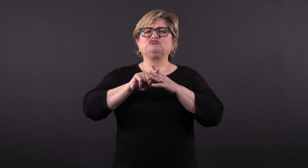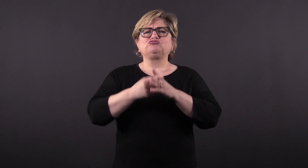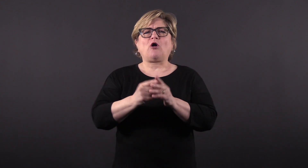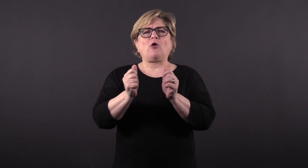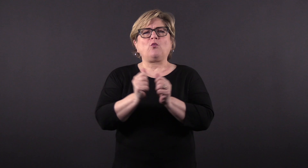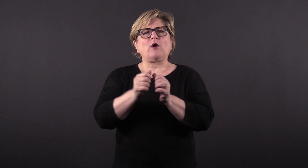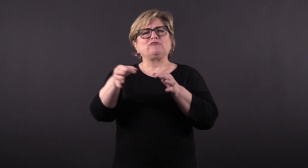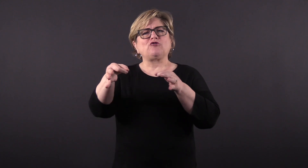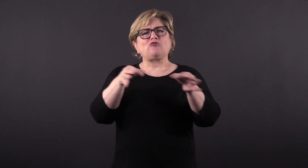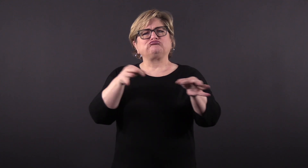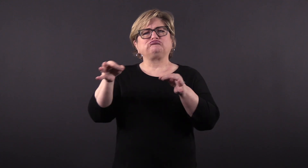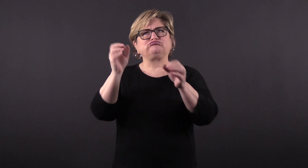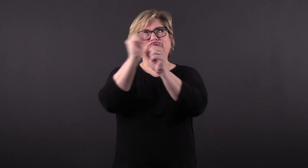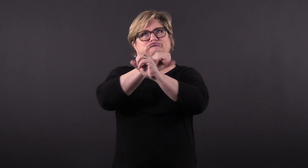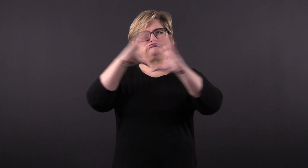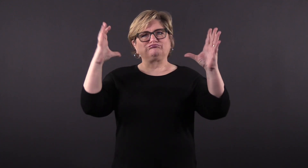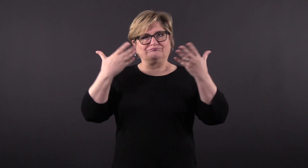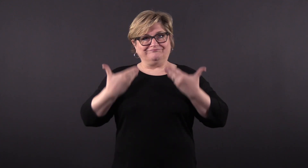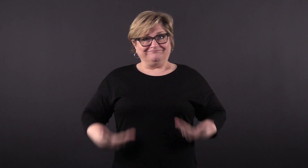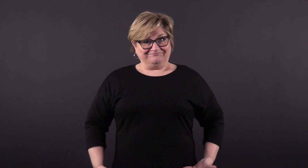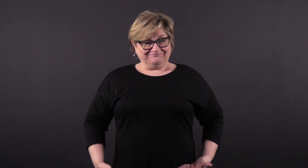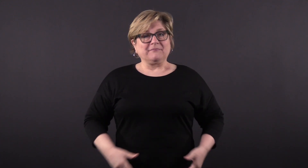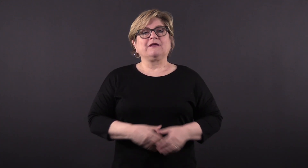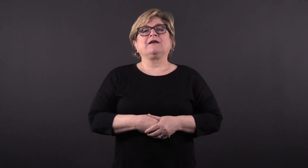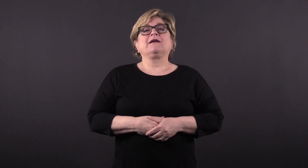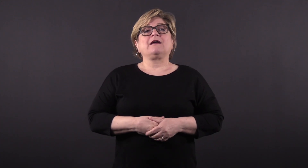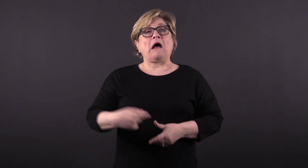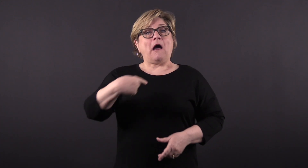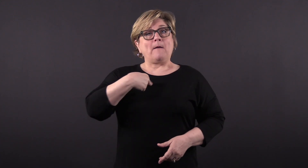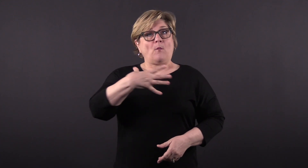I will start with a visual description of myself.